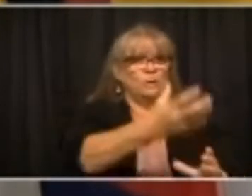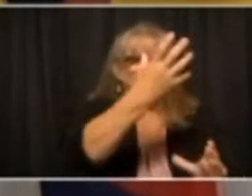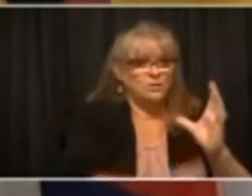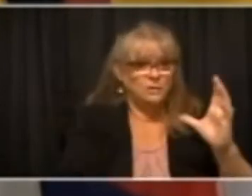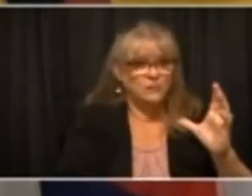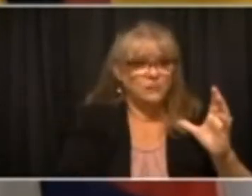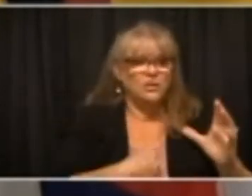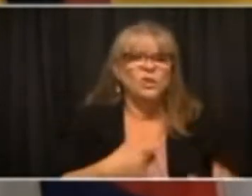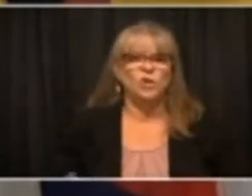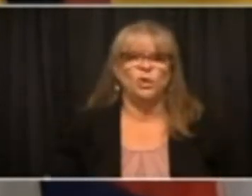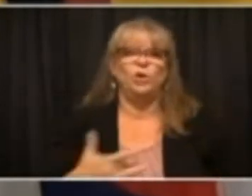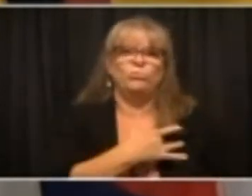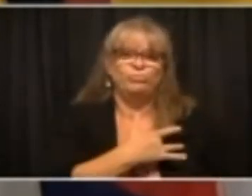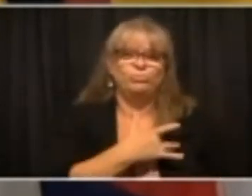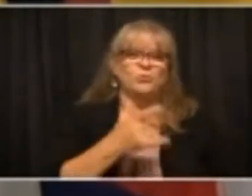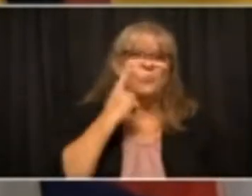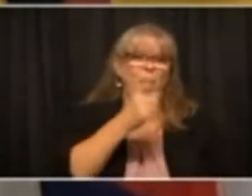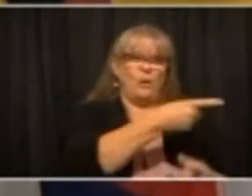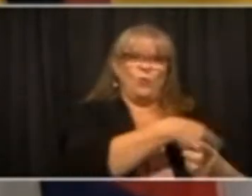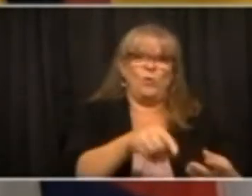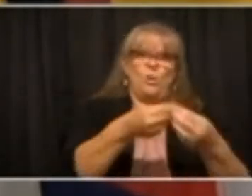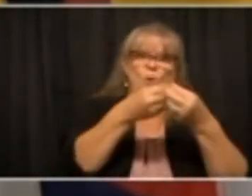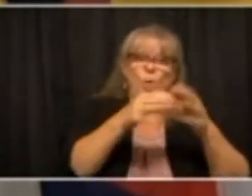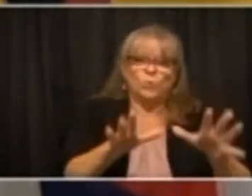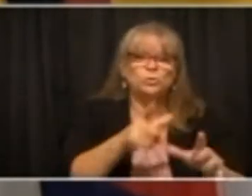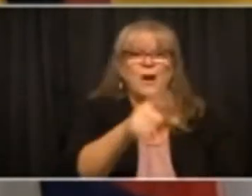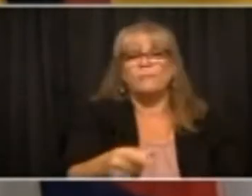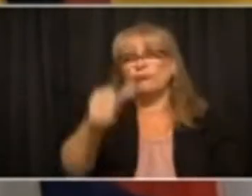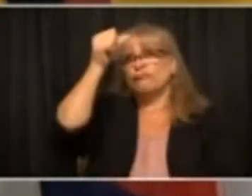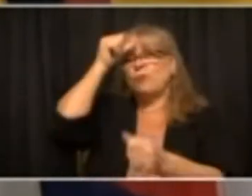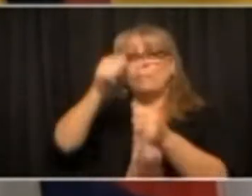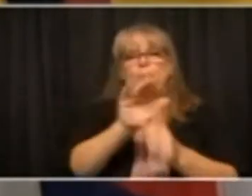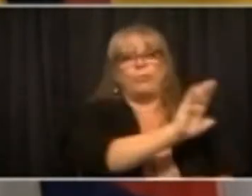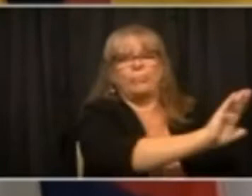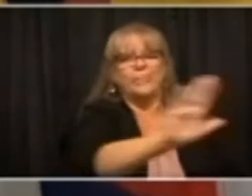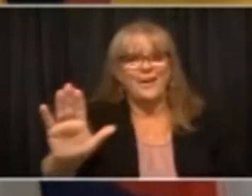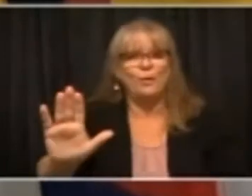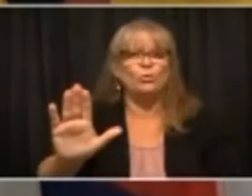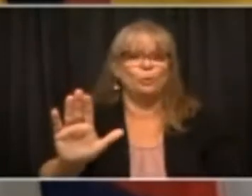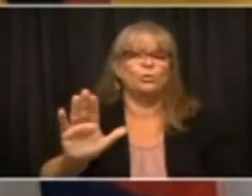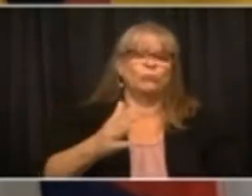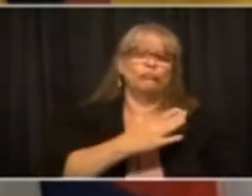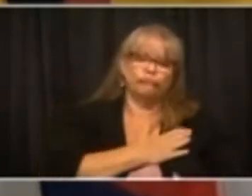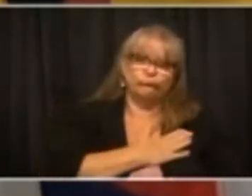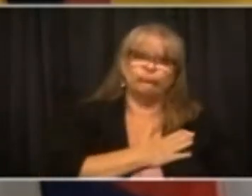uh as a a loss uh from this greatest pandemic in a century